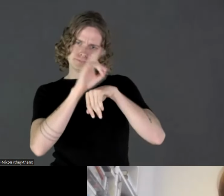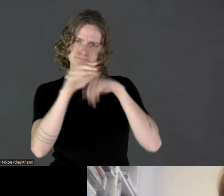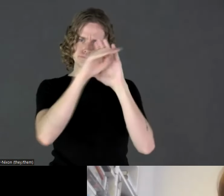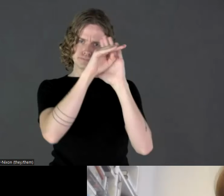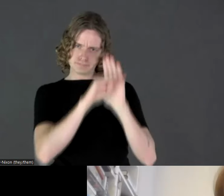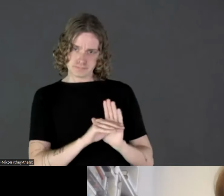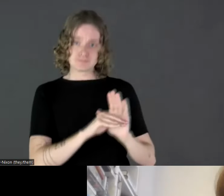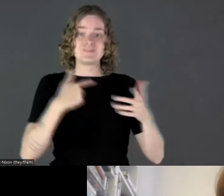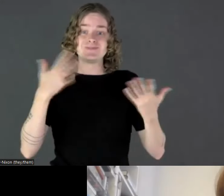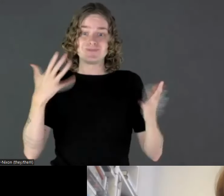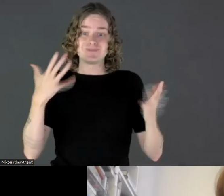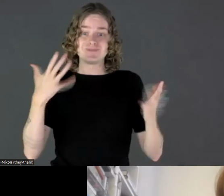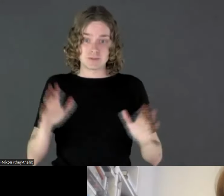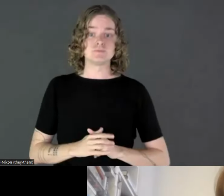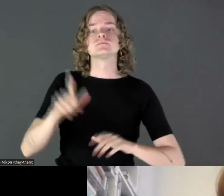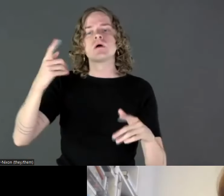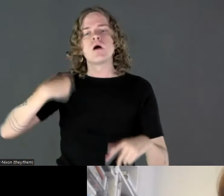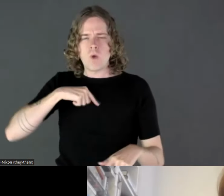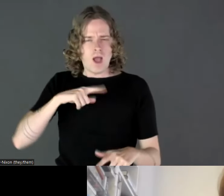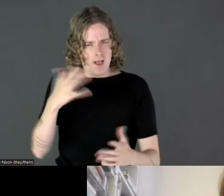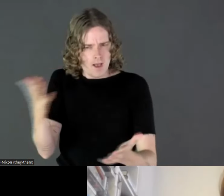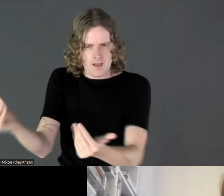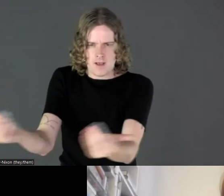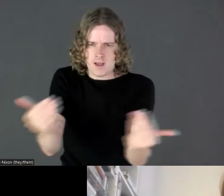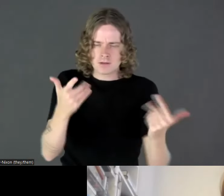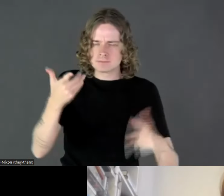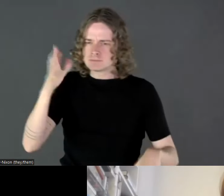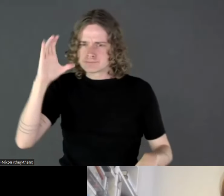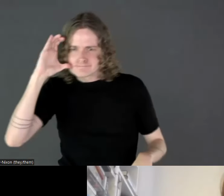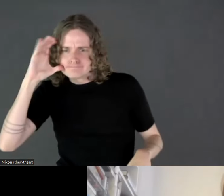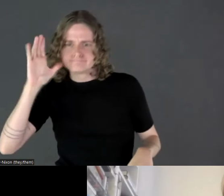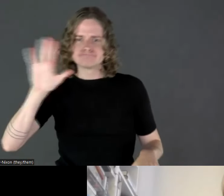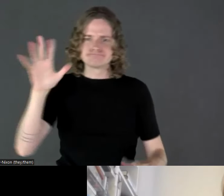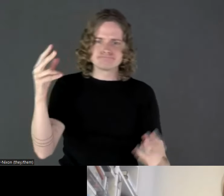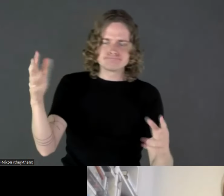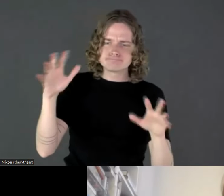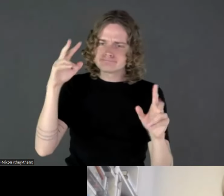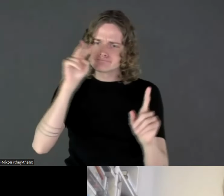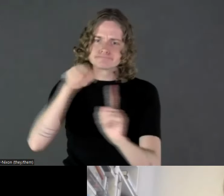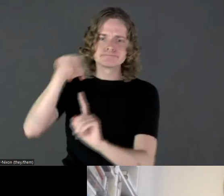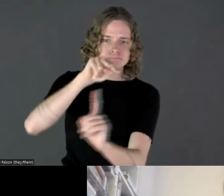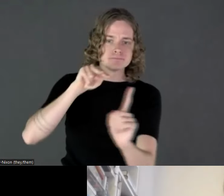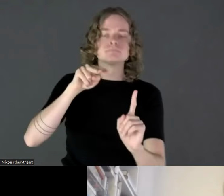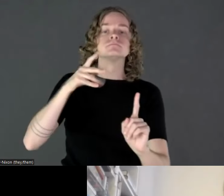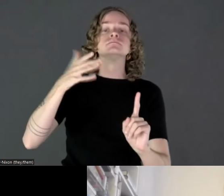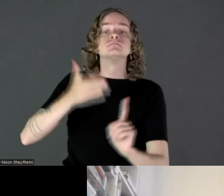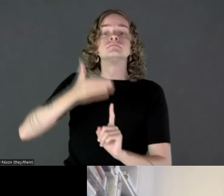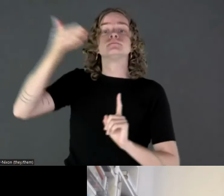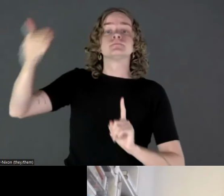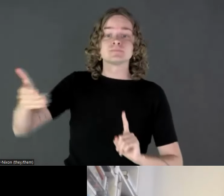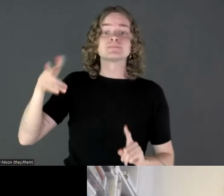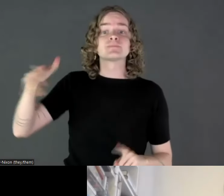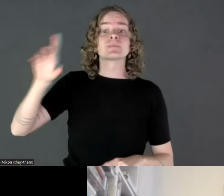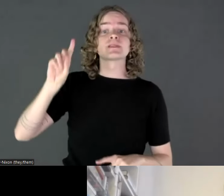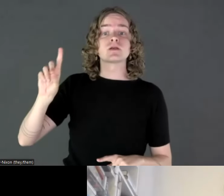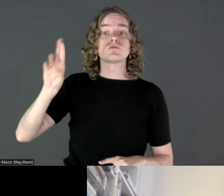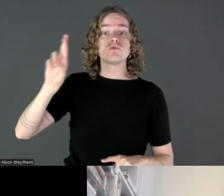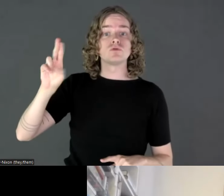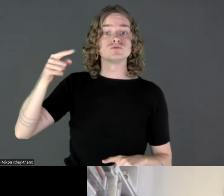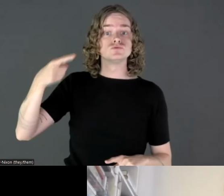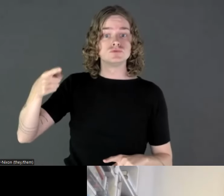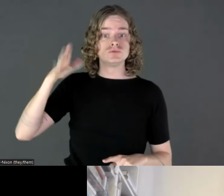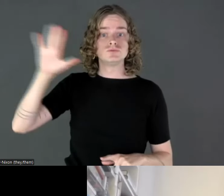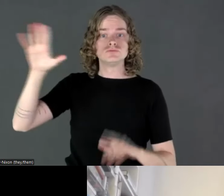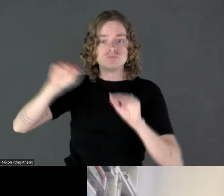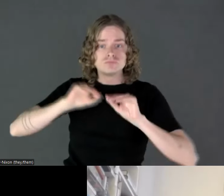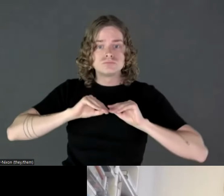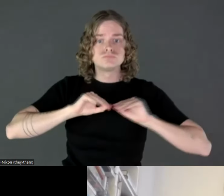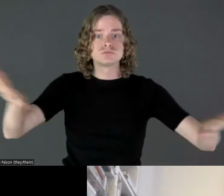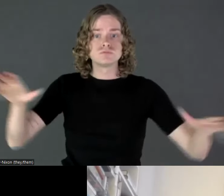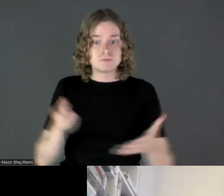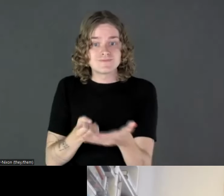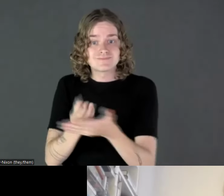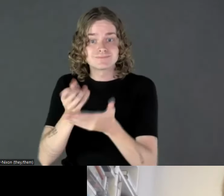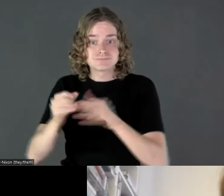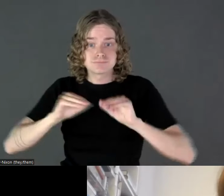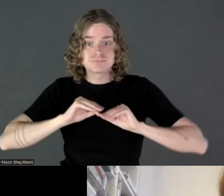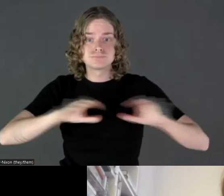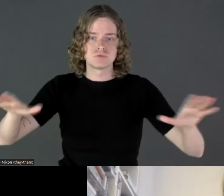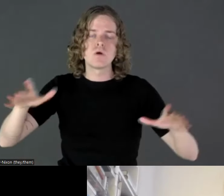newsletter once we put up the sector specific ones online or yeah. We have to figure out a way as IDA